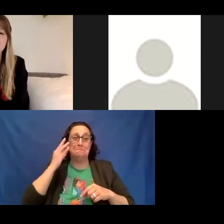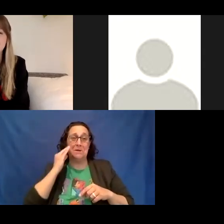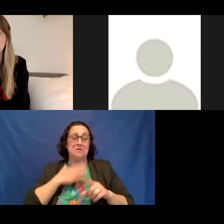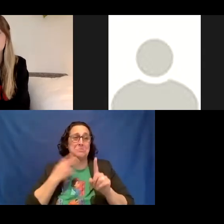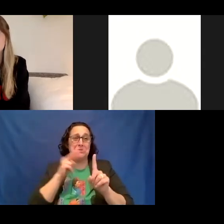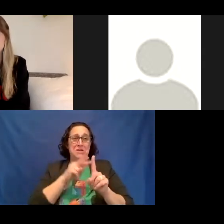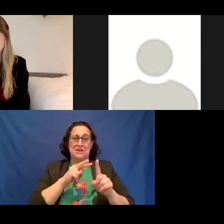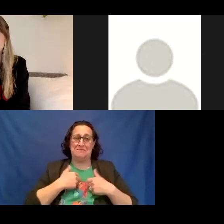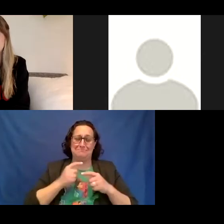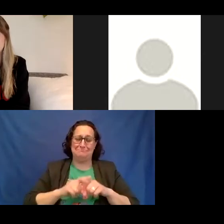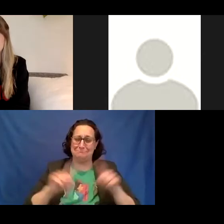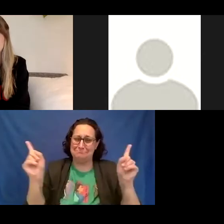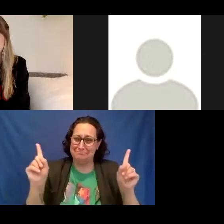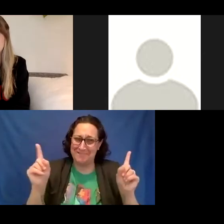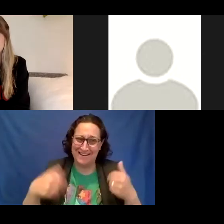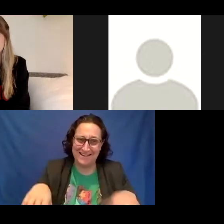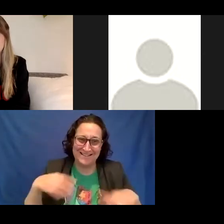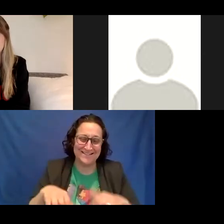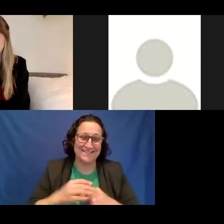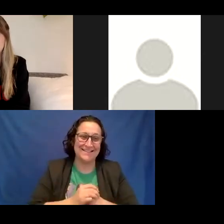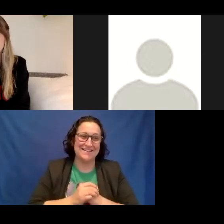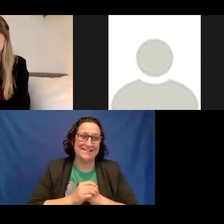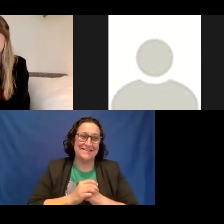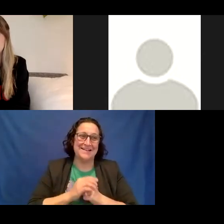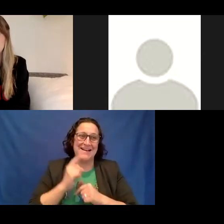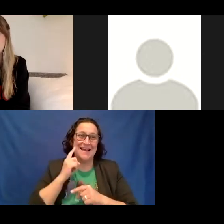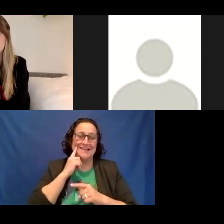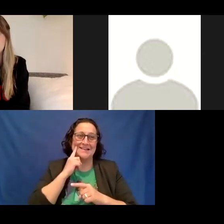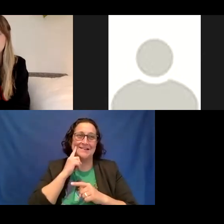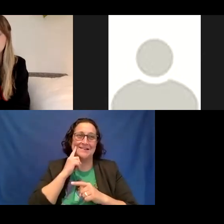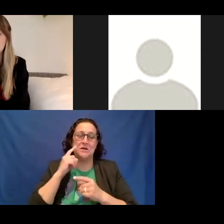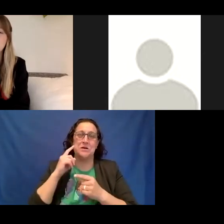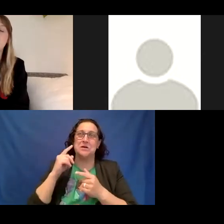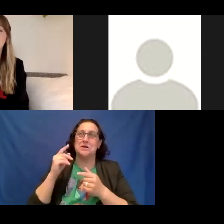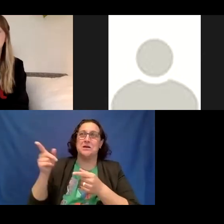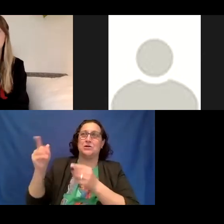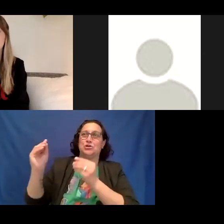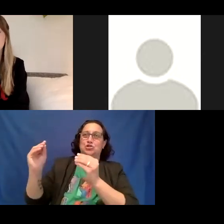I think back to my early 20s, my experiences in life-- my perspective of life-- was so dramatically different.